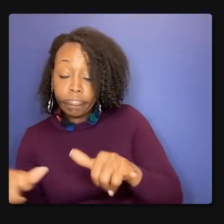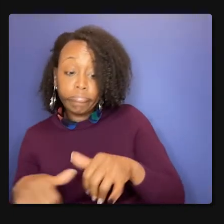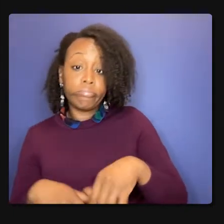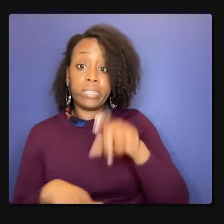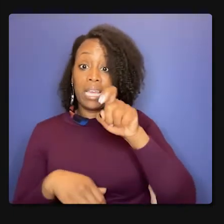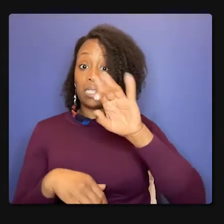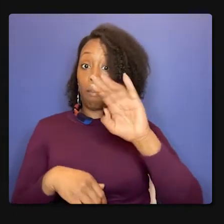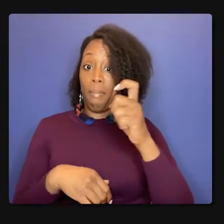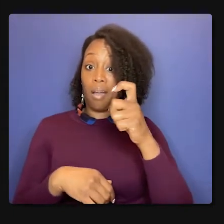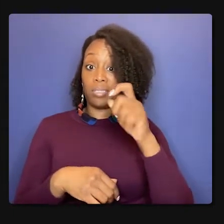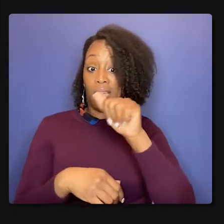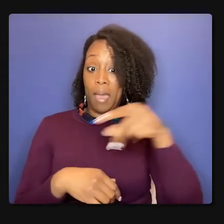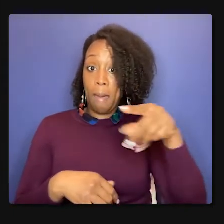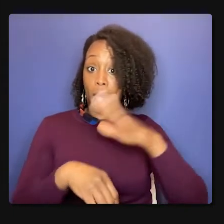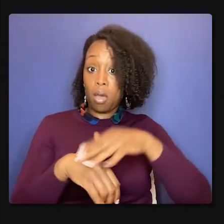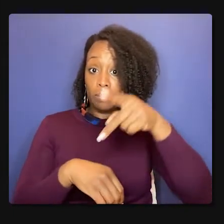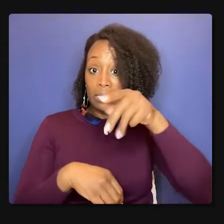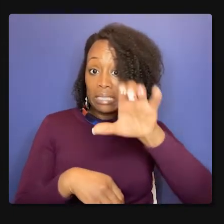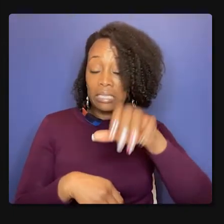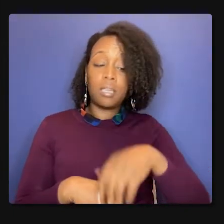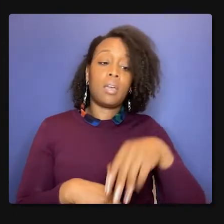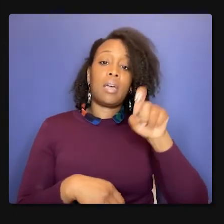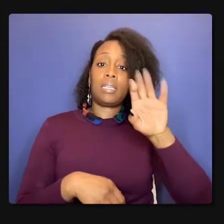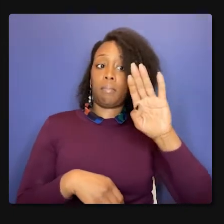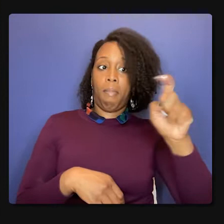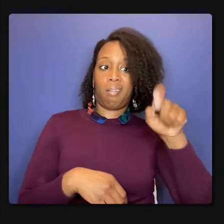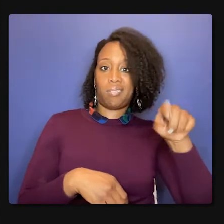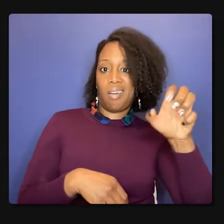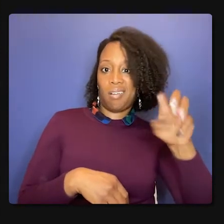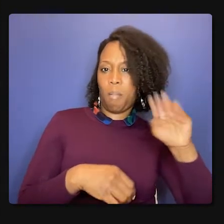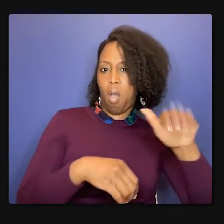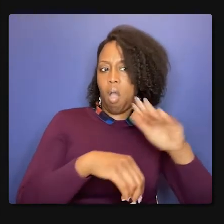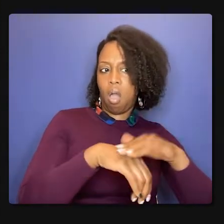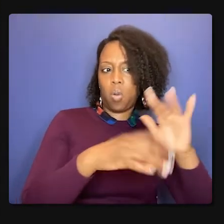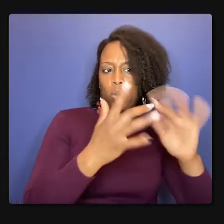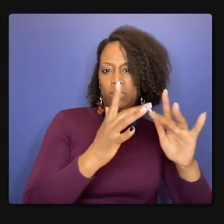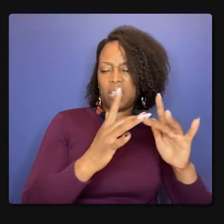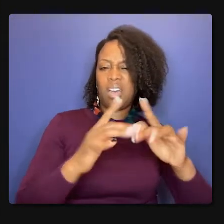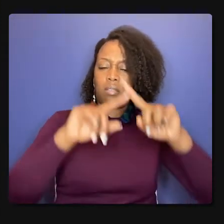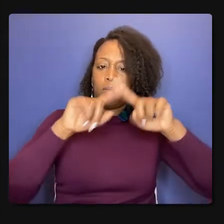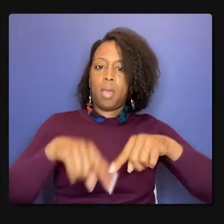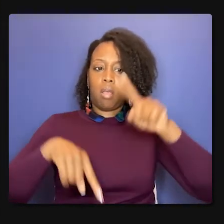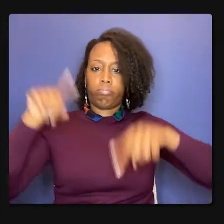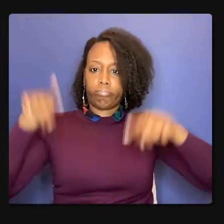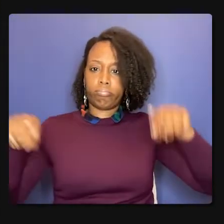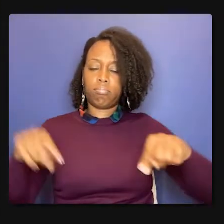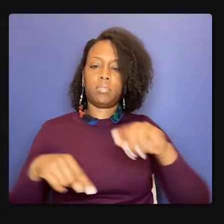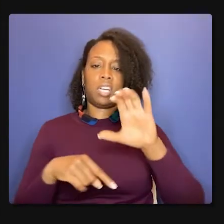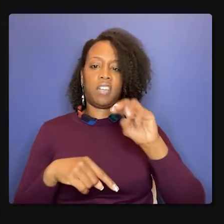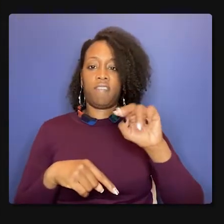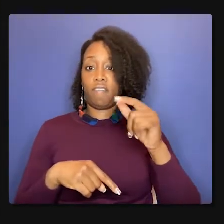the Xbox app on PC, and xbox.com on the Web via different configuration modules.